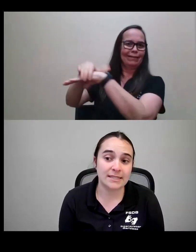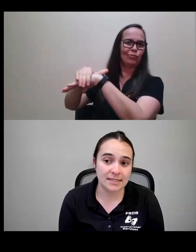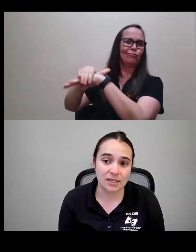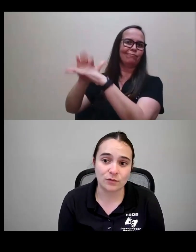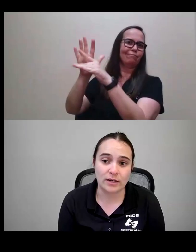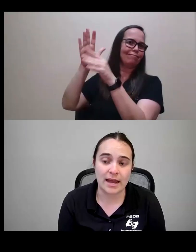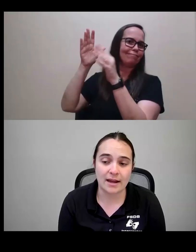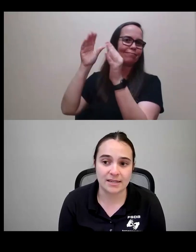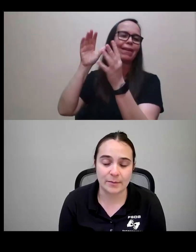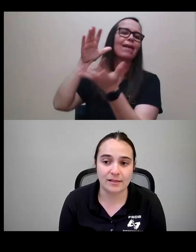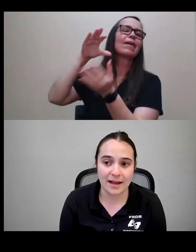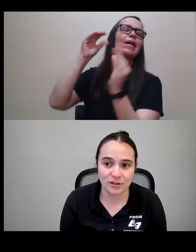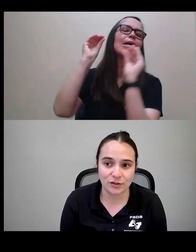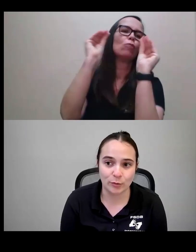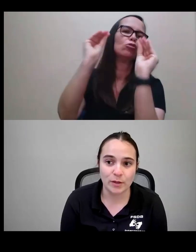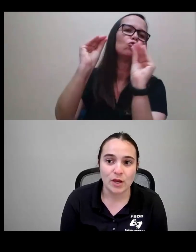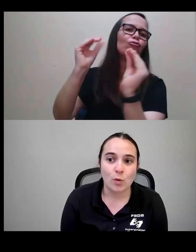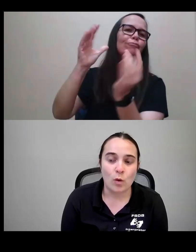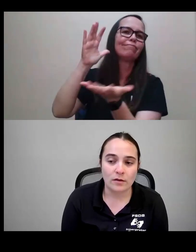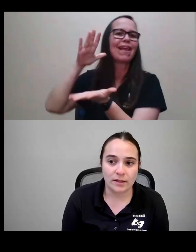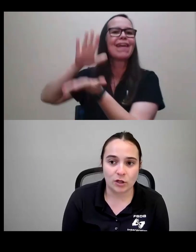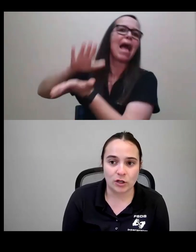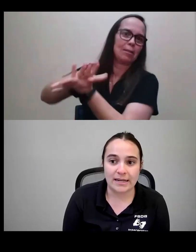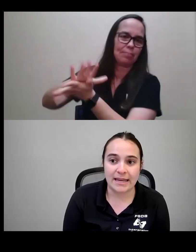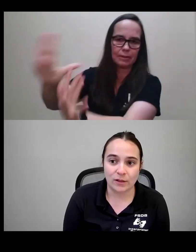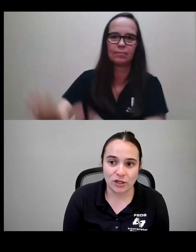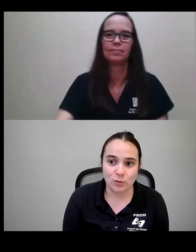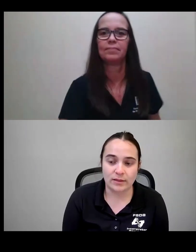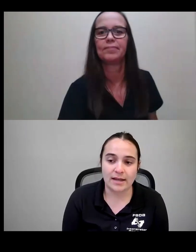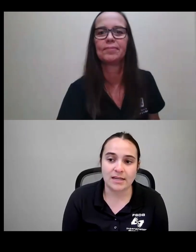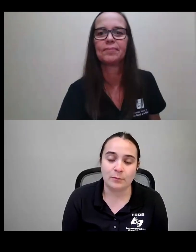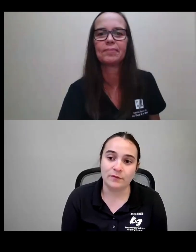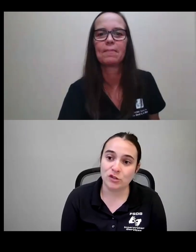to be successful in an academic classroom while they learn in English with that type